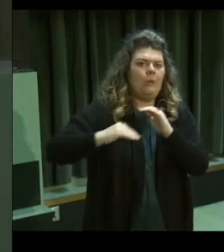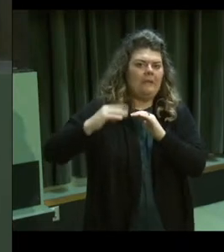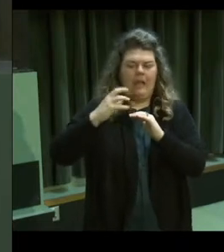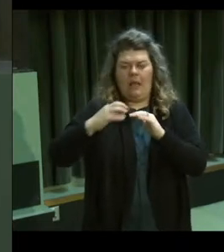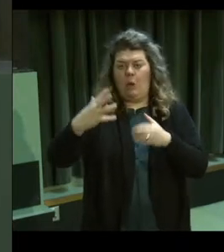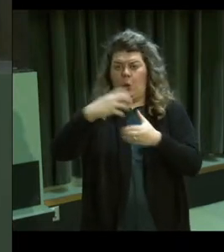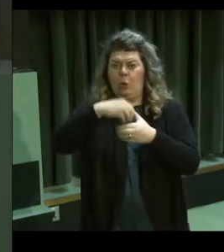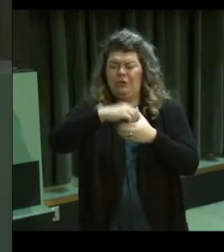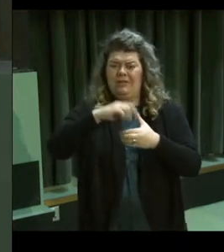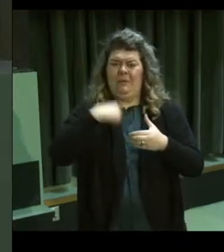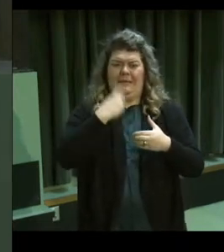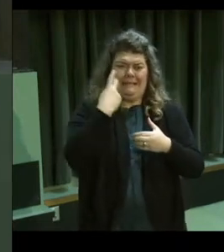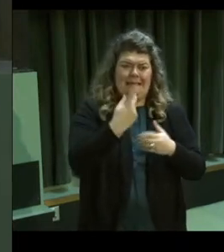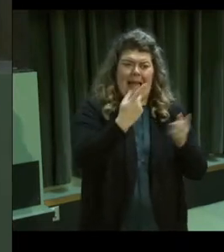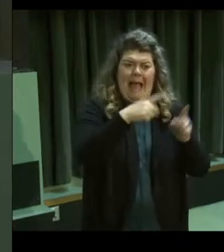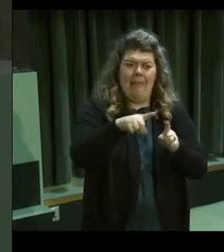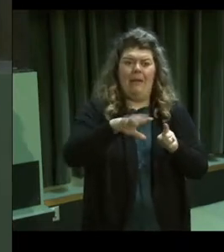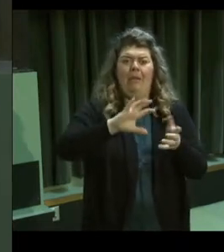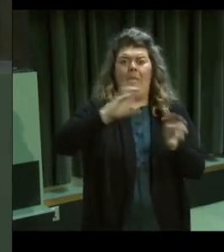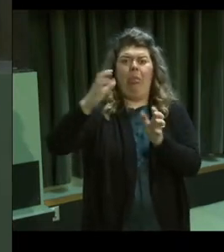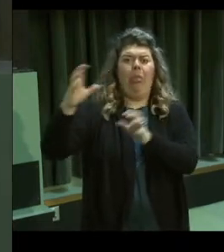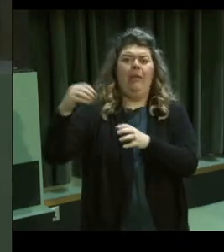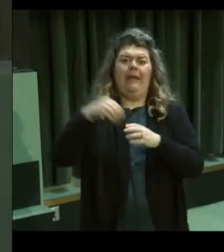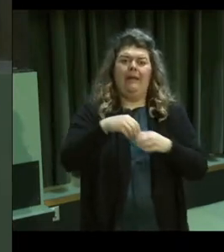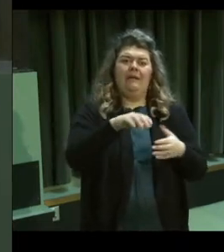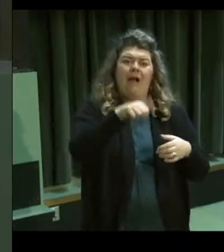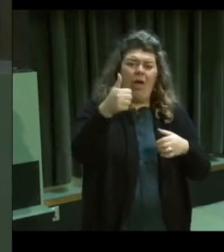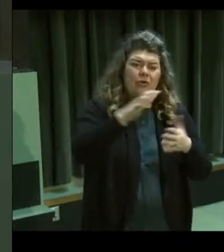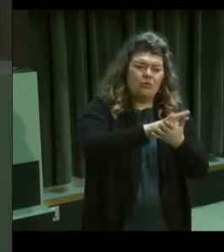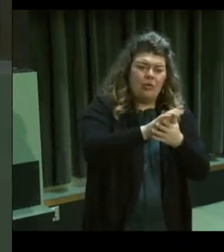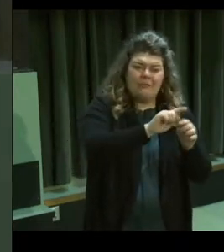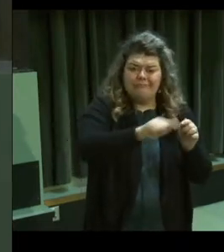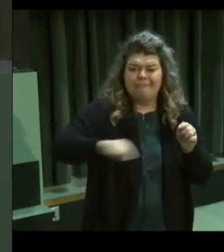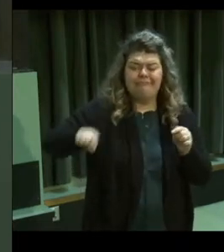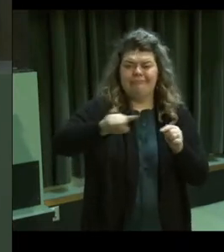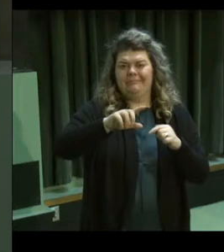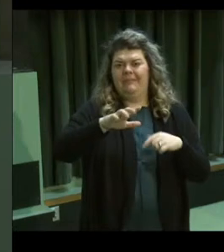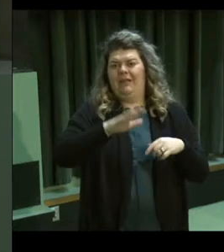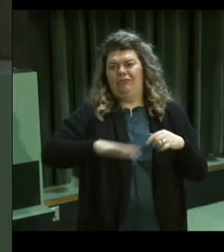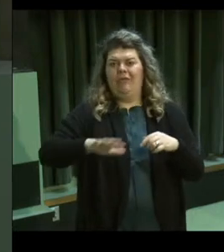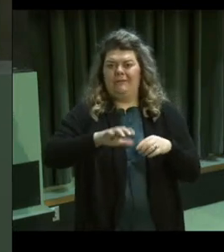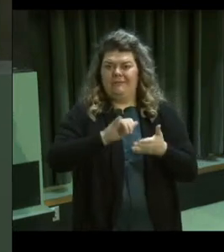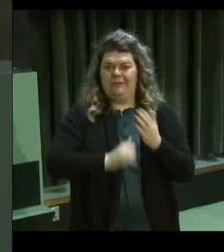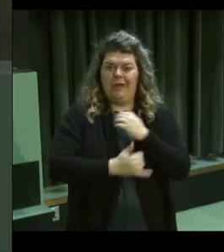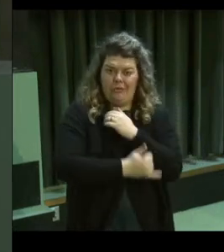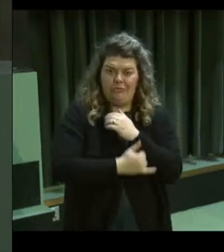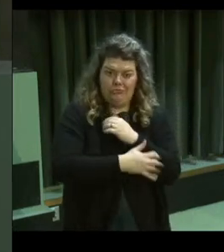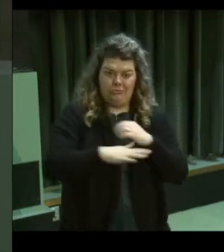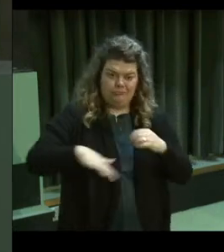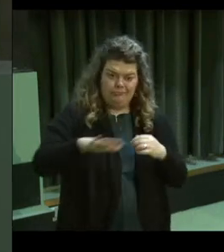are seeing nationally on campuses and in workplaces. As